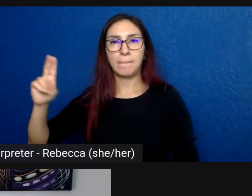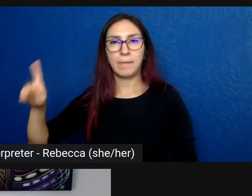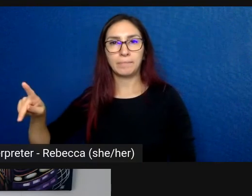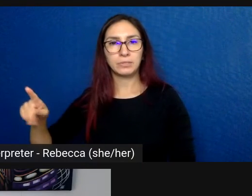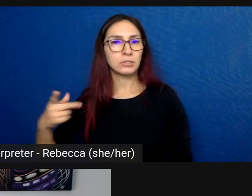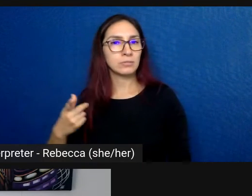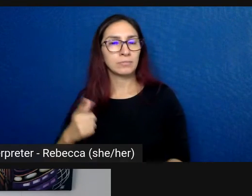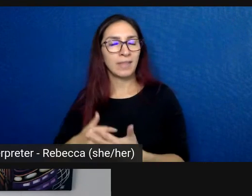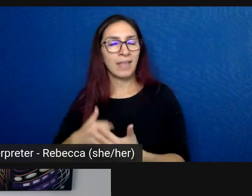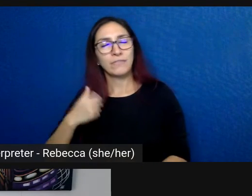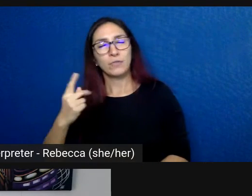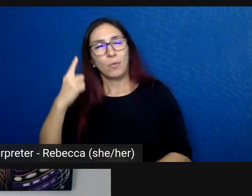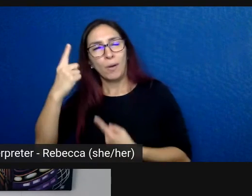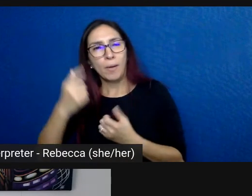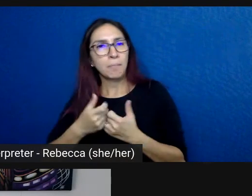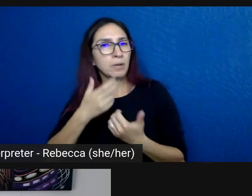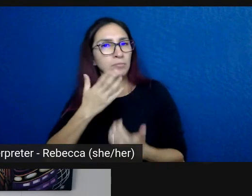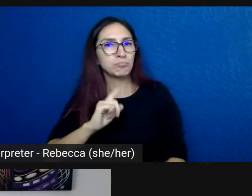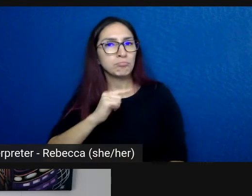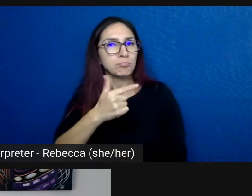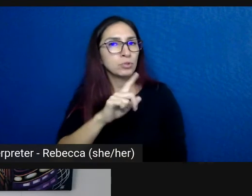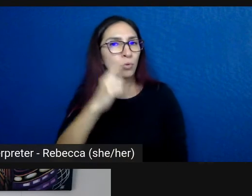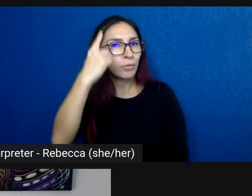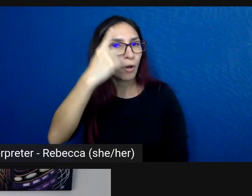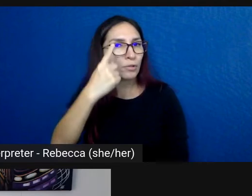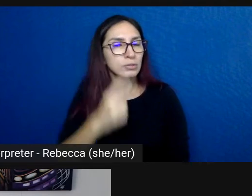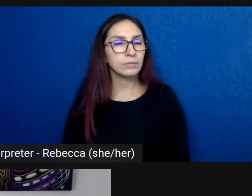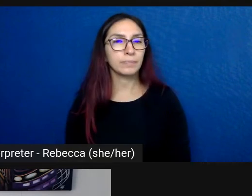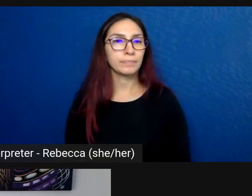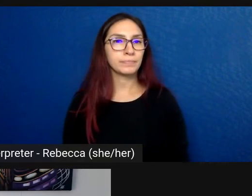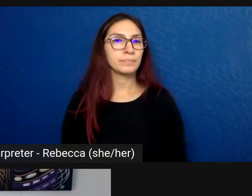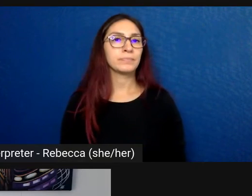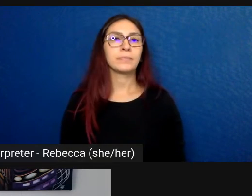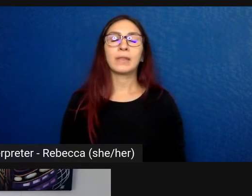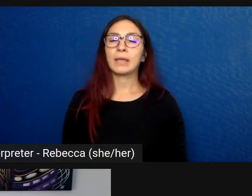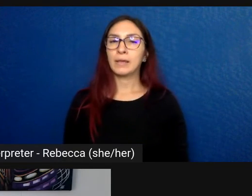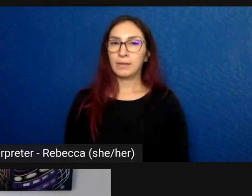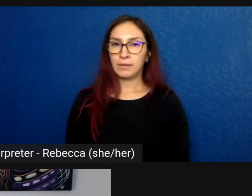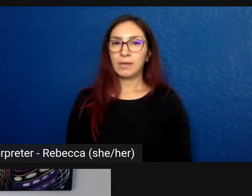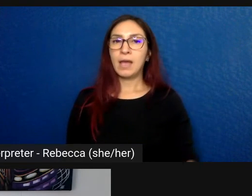on that, Damon? I think the two I tried to highlight was